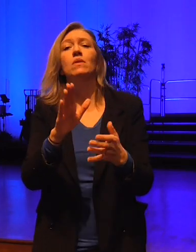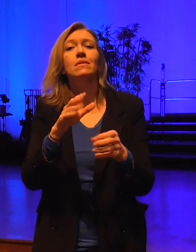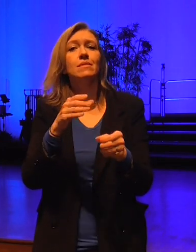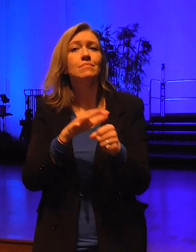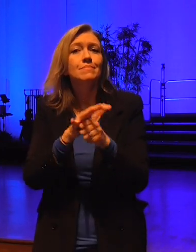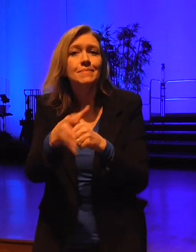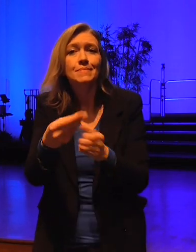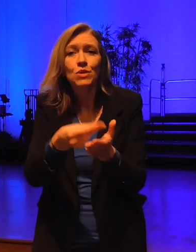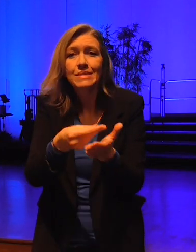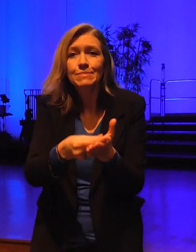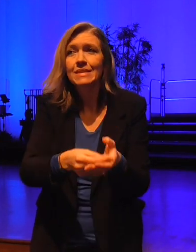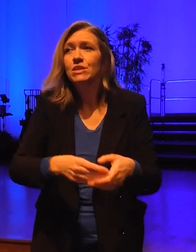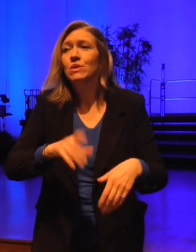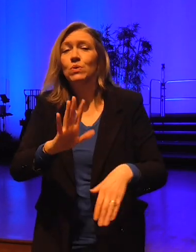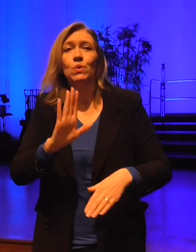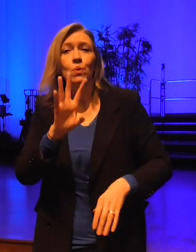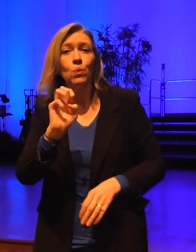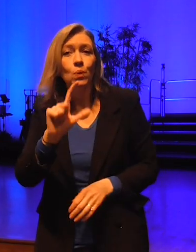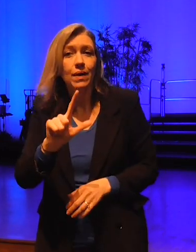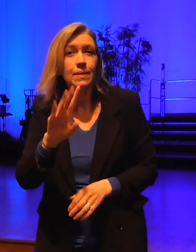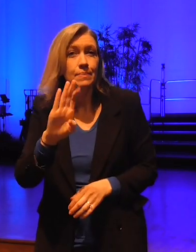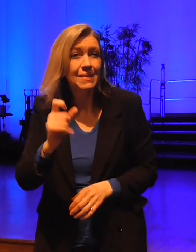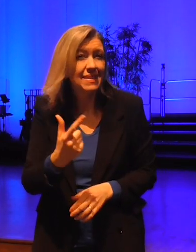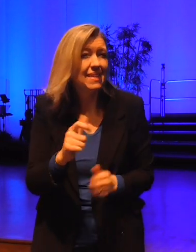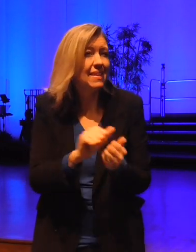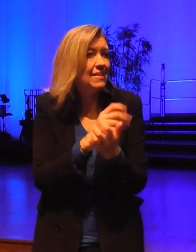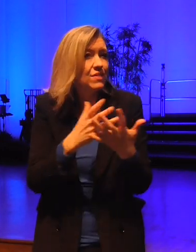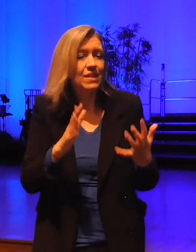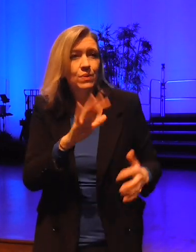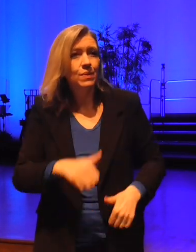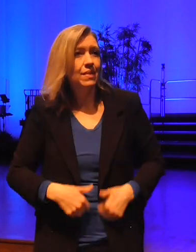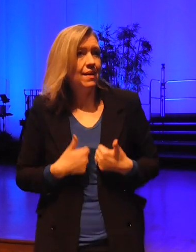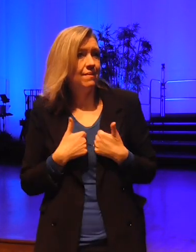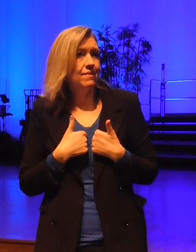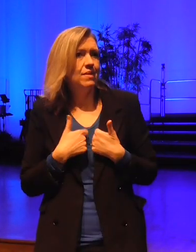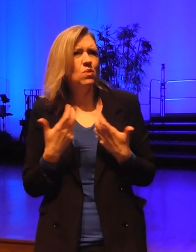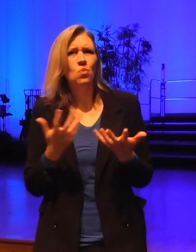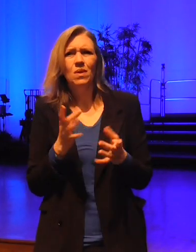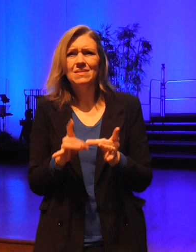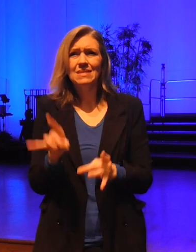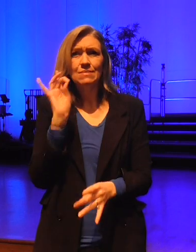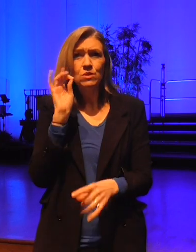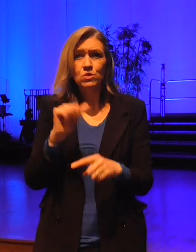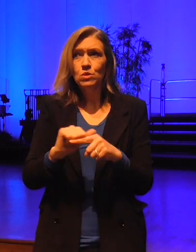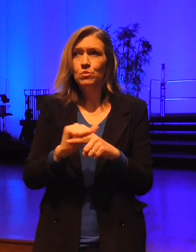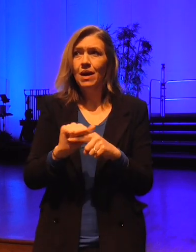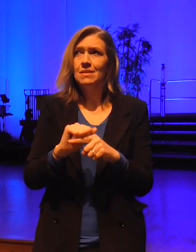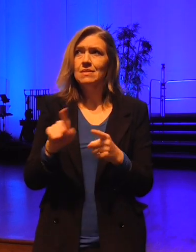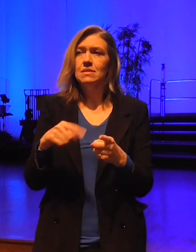well-being for everything in your life and what is spiritual practice but downloading and embodying